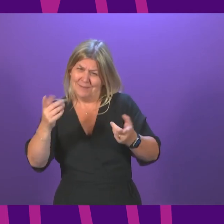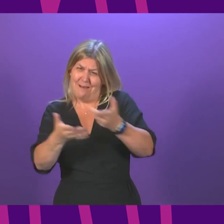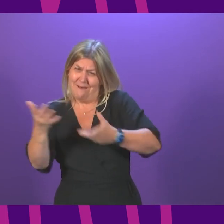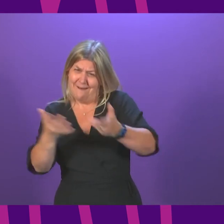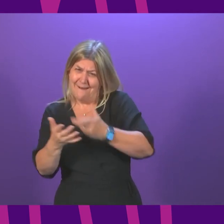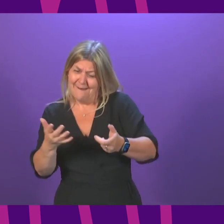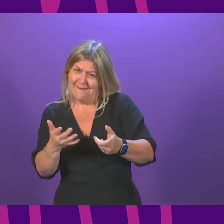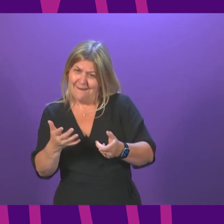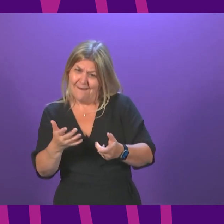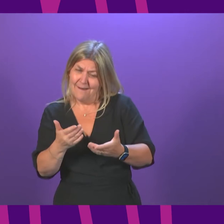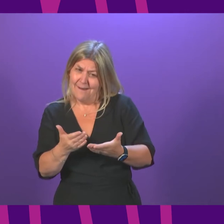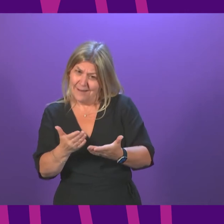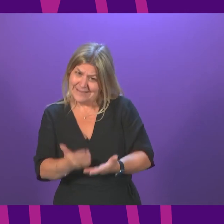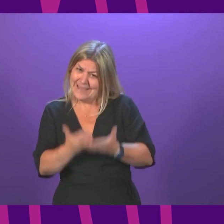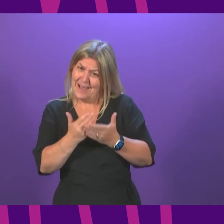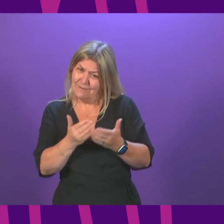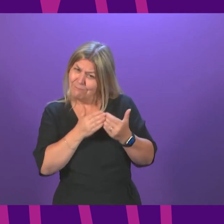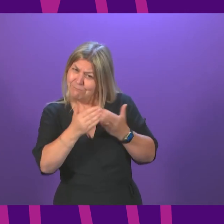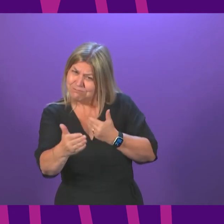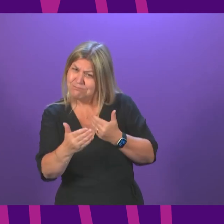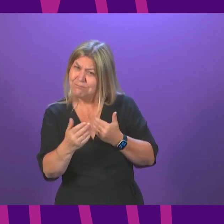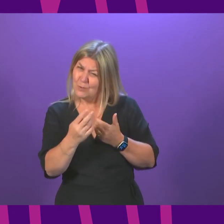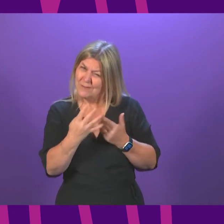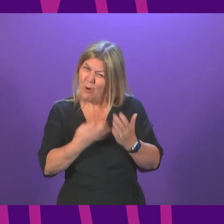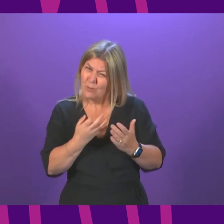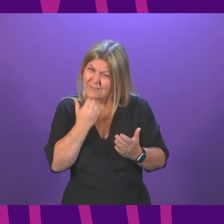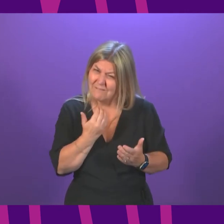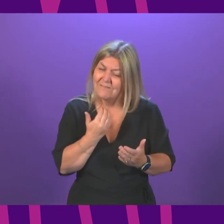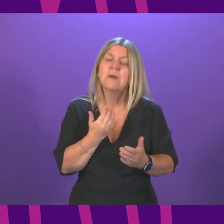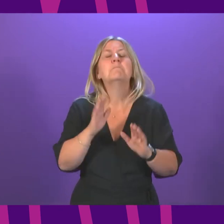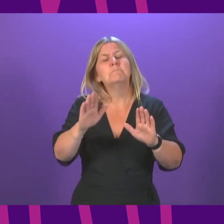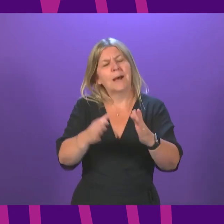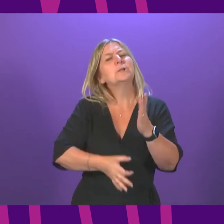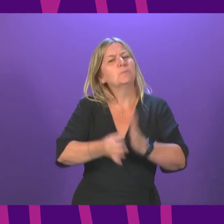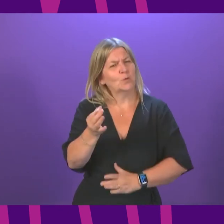able to secure a longer period. However, what is proposed is an improvement on what is in the bill and, on that basis,